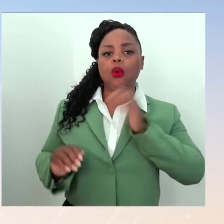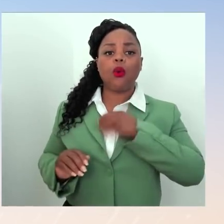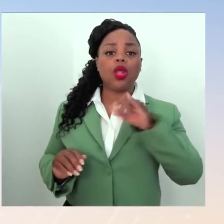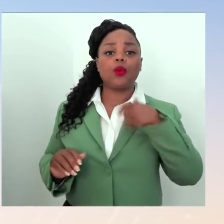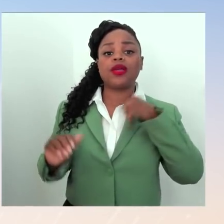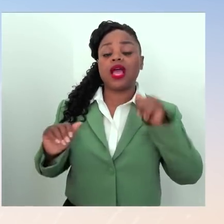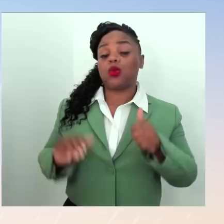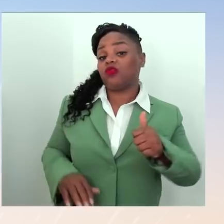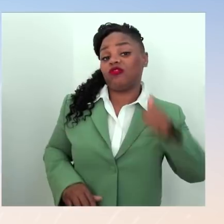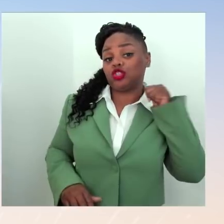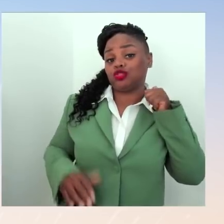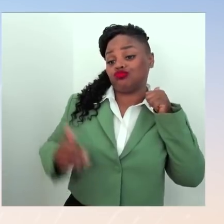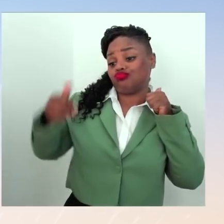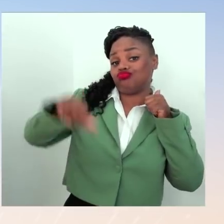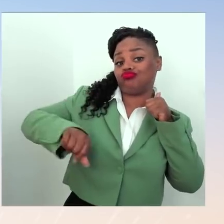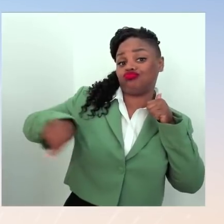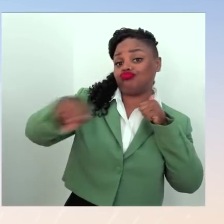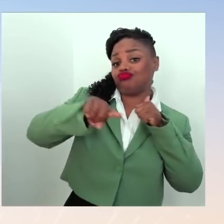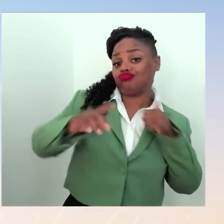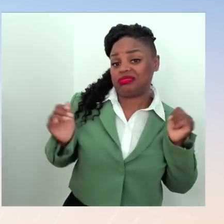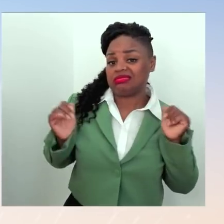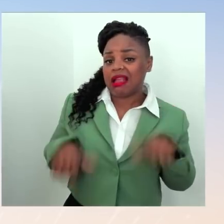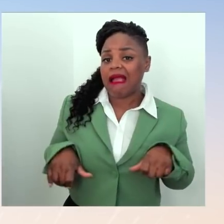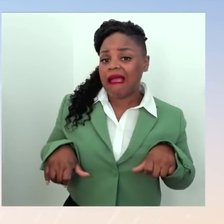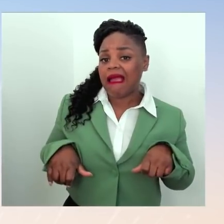who depend so incredibly on these oil